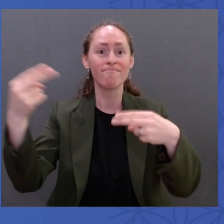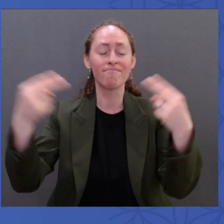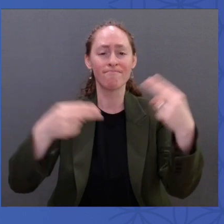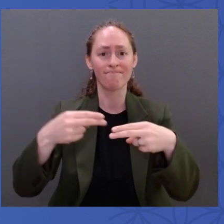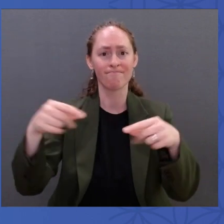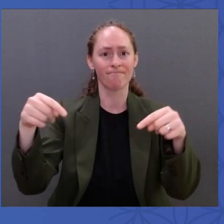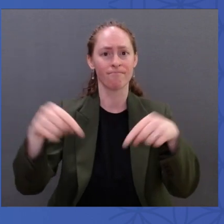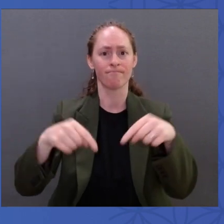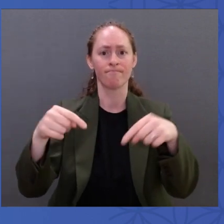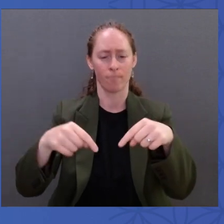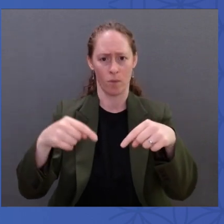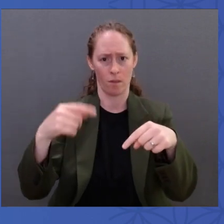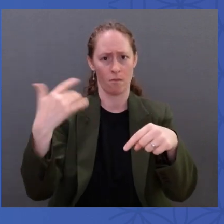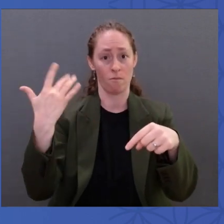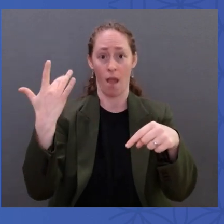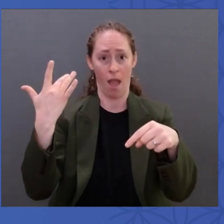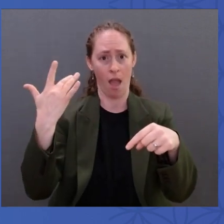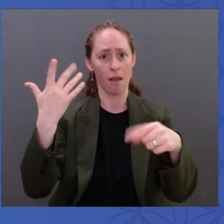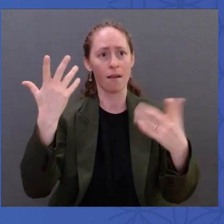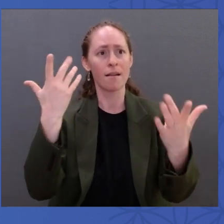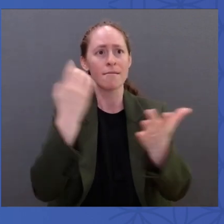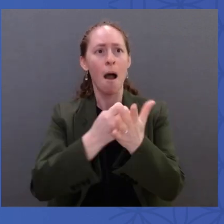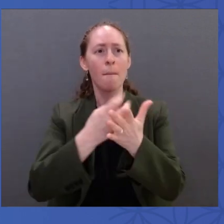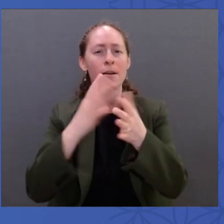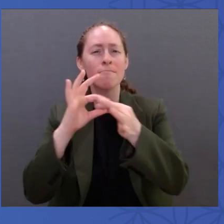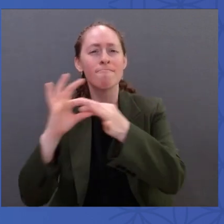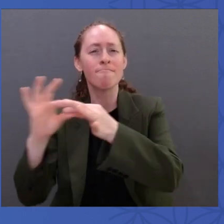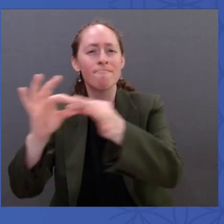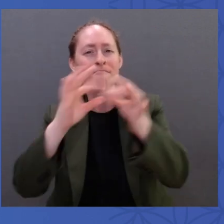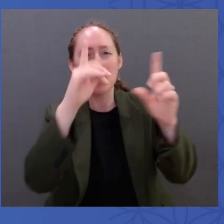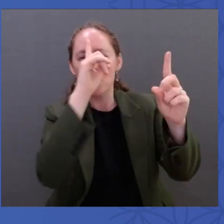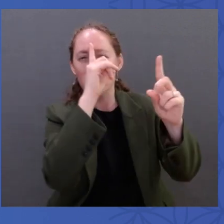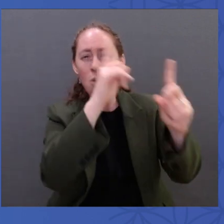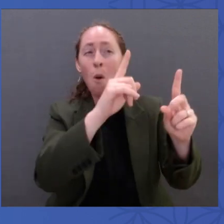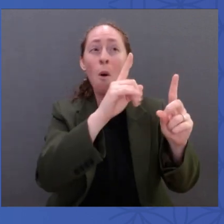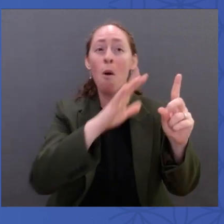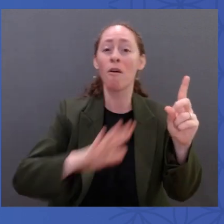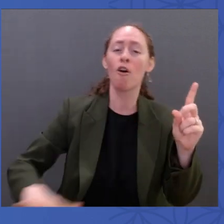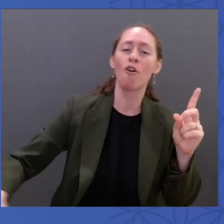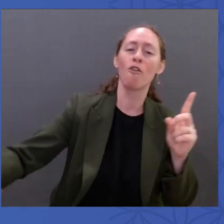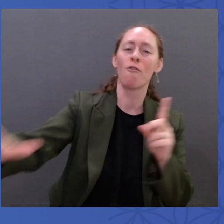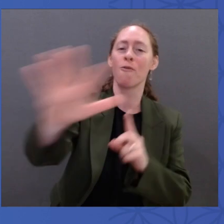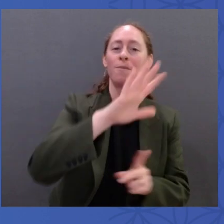all our peoples: the vision for an Indo-Pacific that is free and open, connected and prosperous,